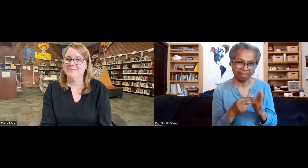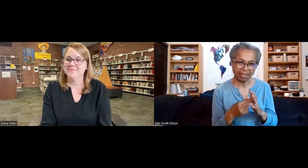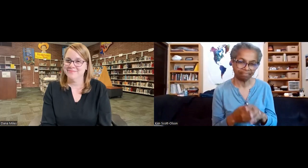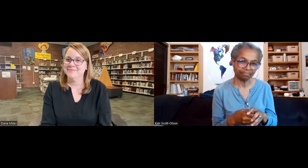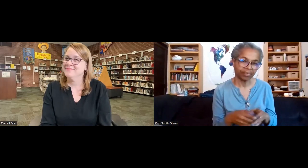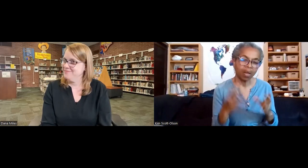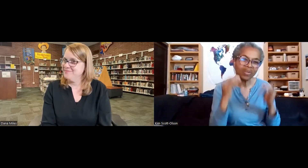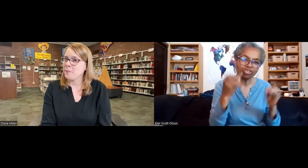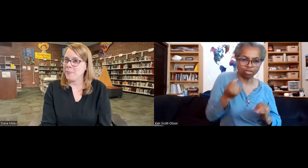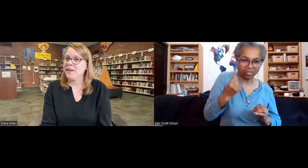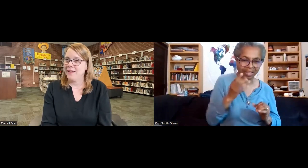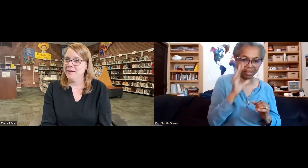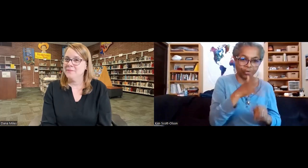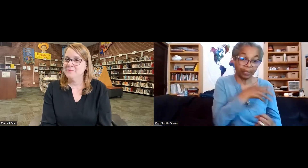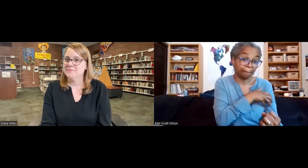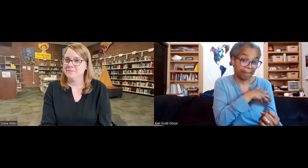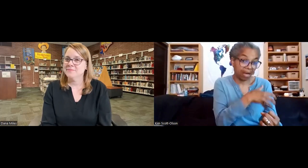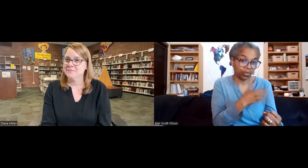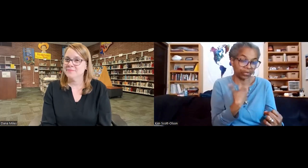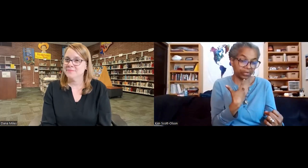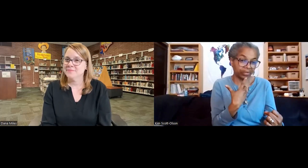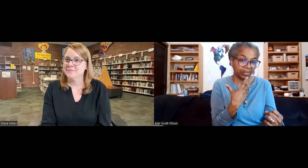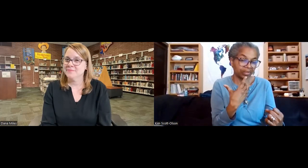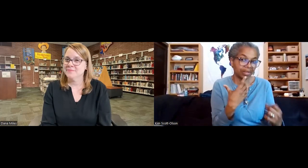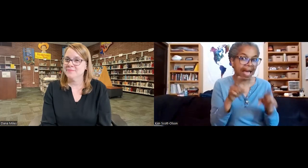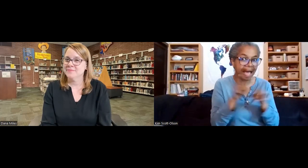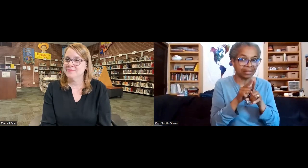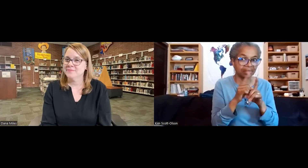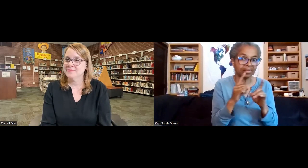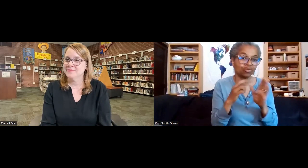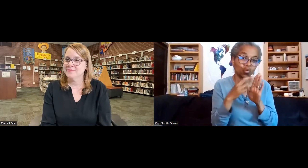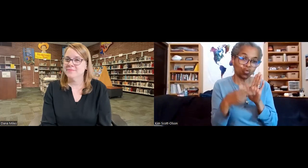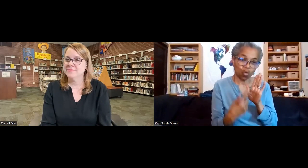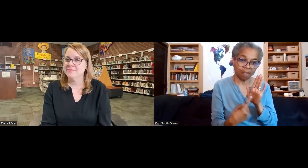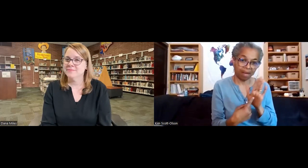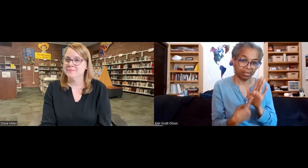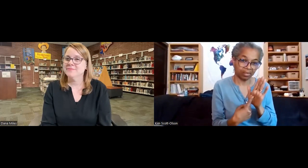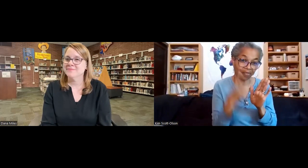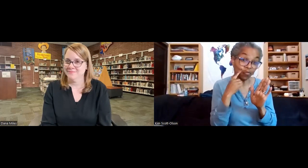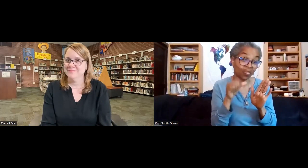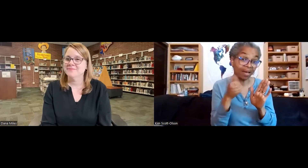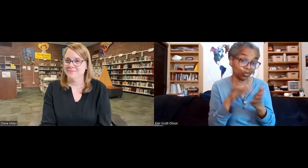Know what I mean? I want teachers to understand their power as a role model